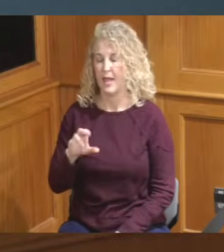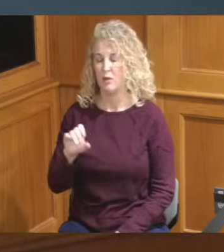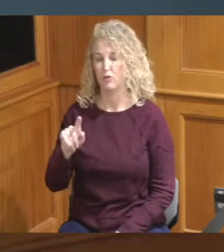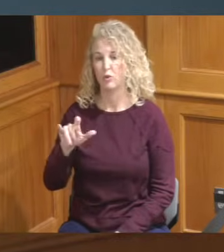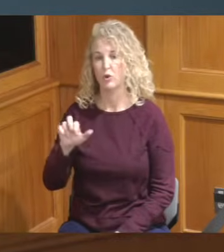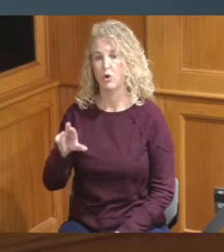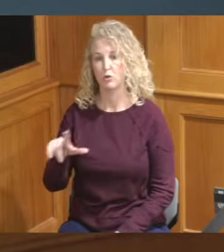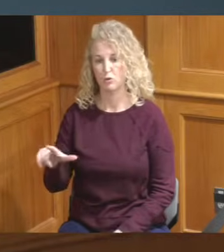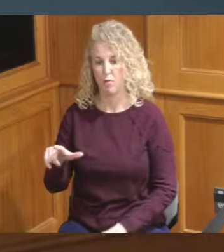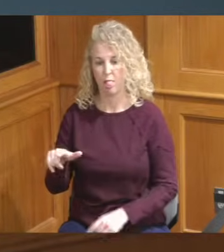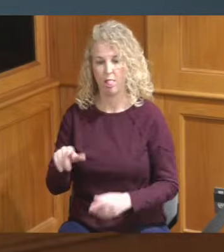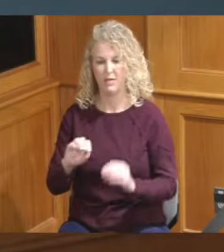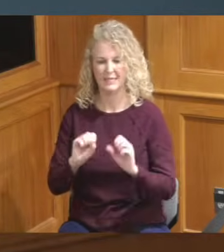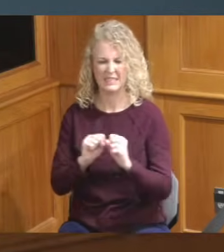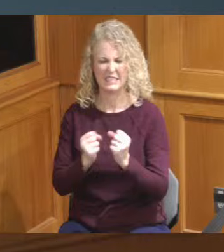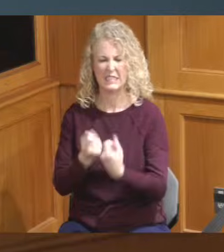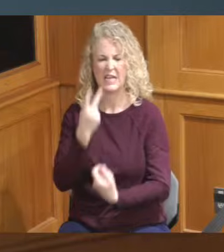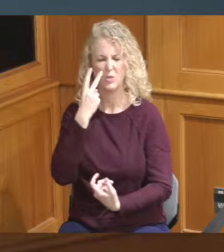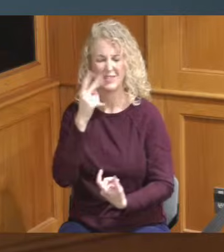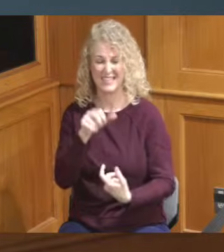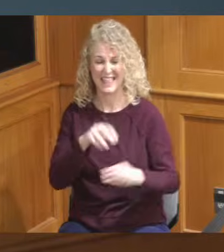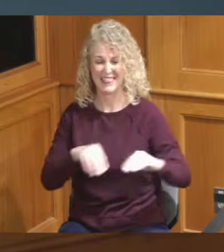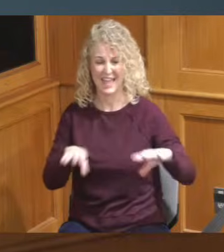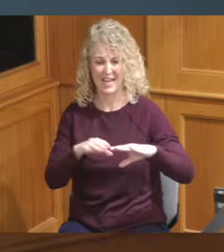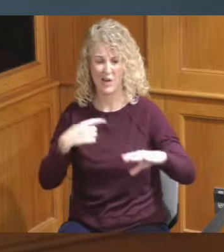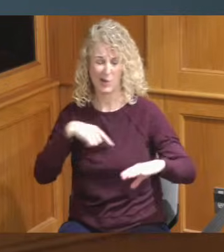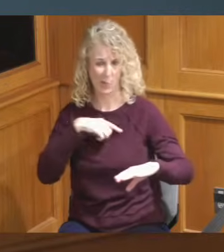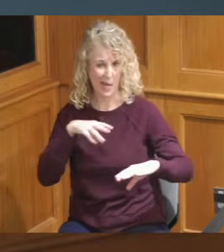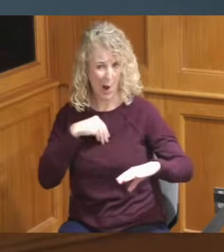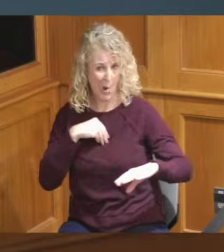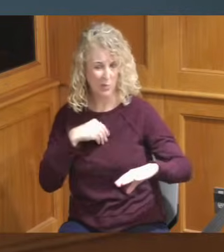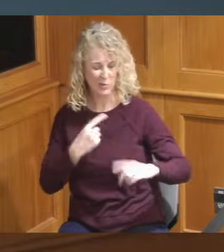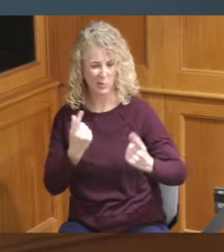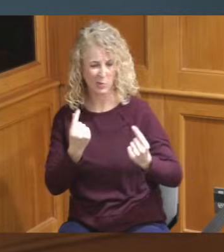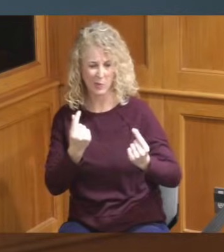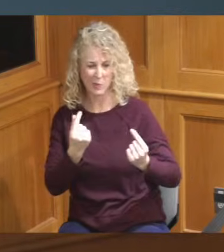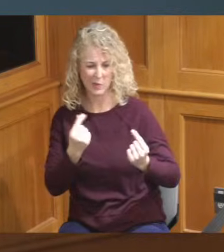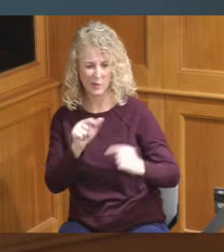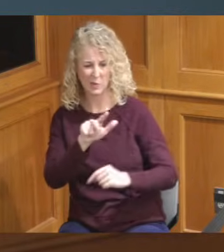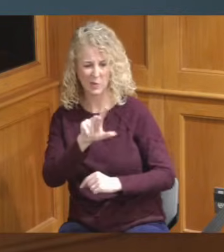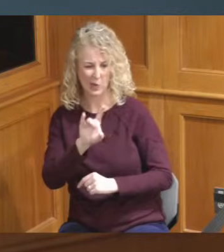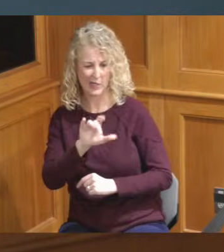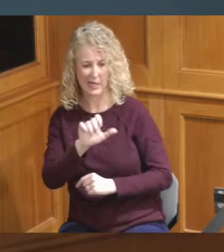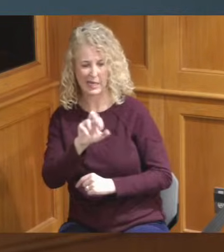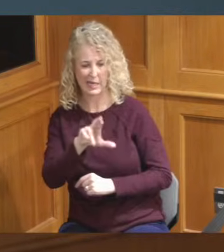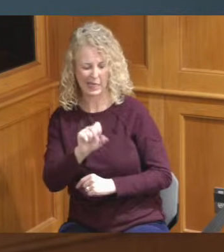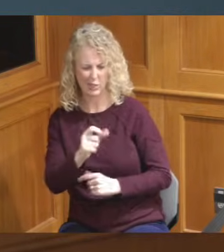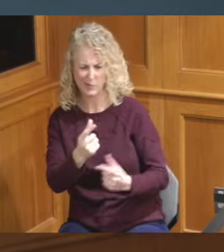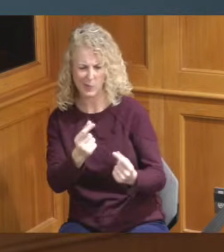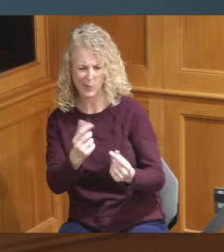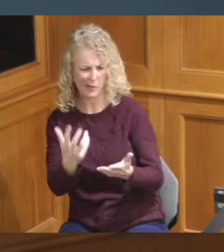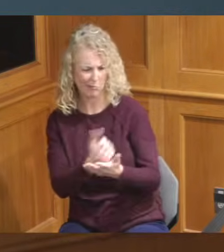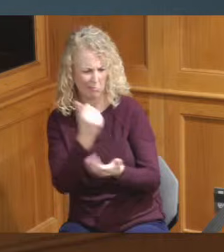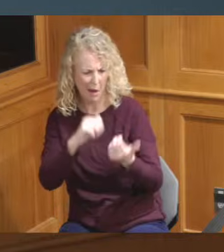be talking more about that. that fairgrounds has about 38 acres on it. So I also attended the state